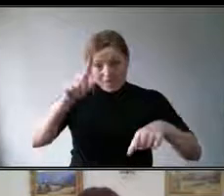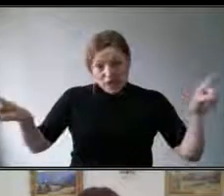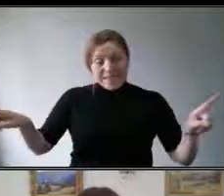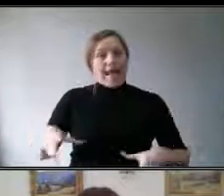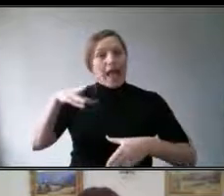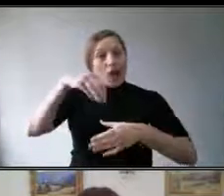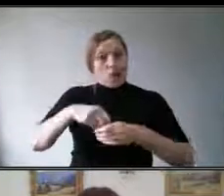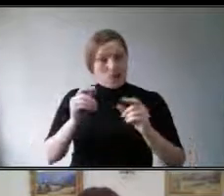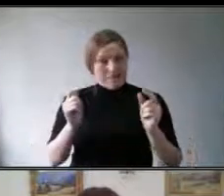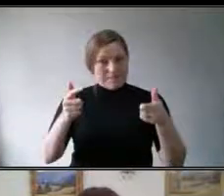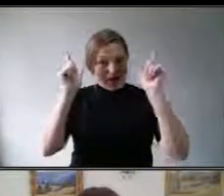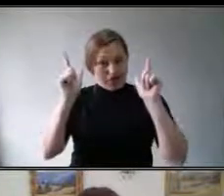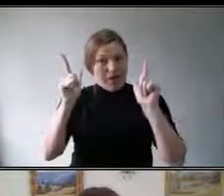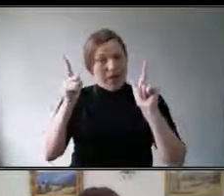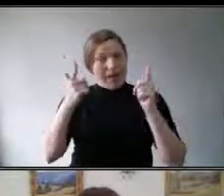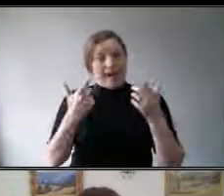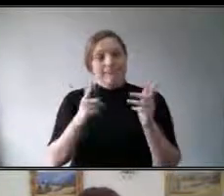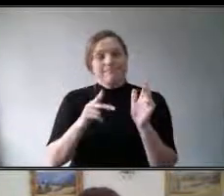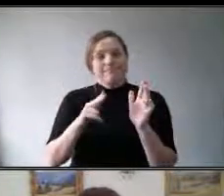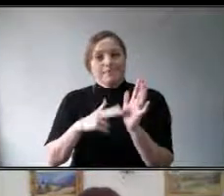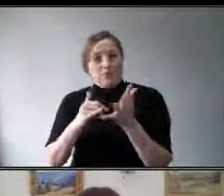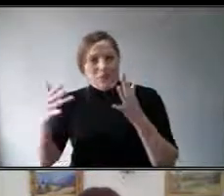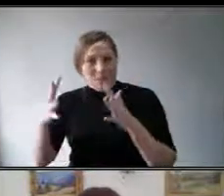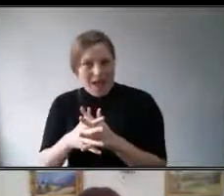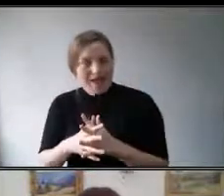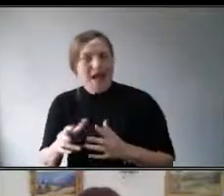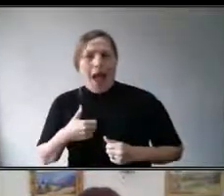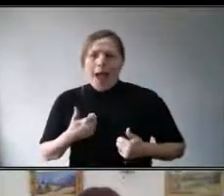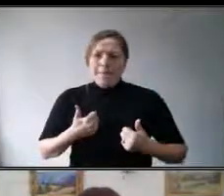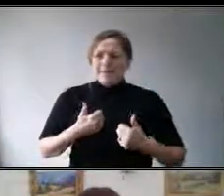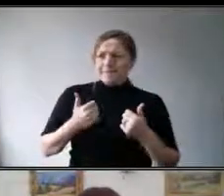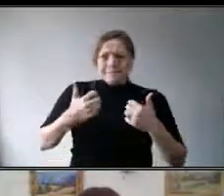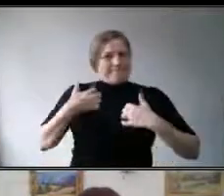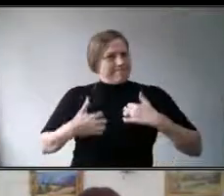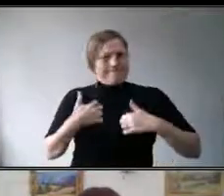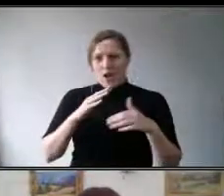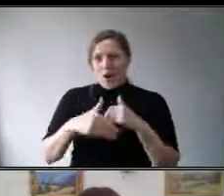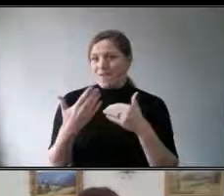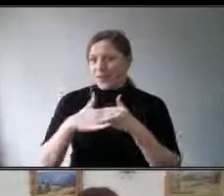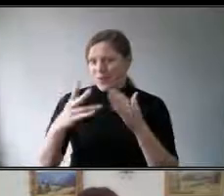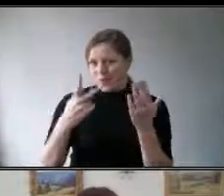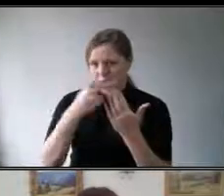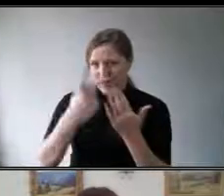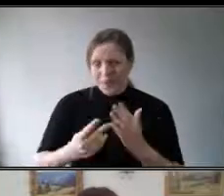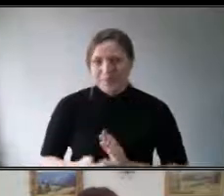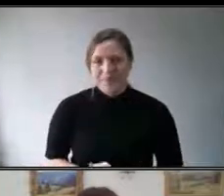project managing this really exciting new program i've got four speakers with me today and i'll be